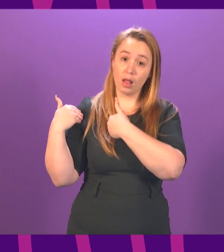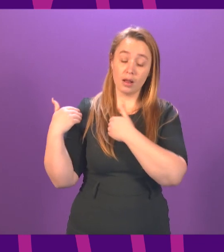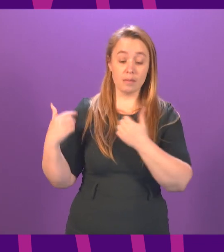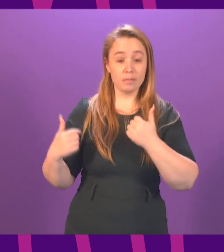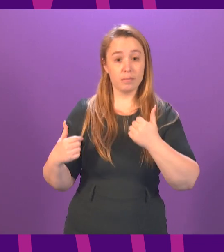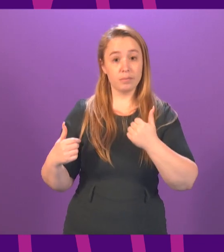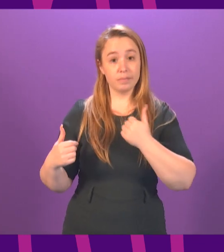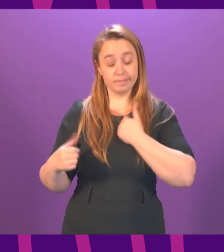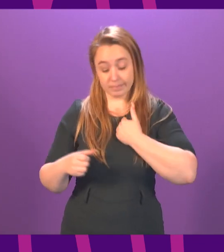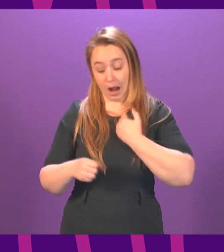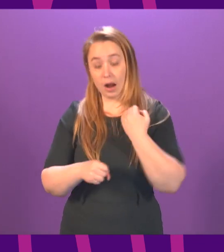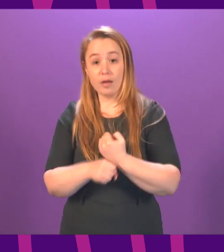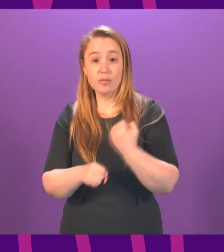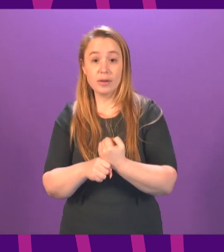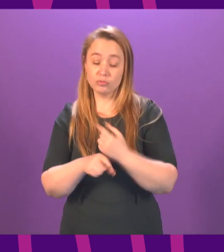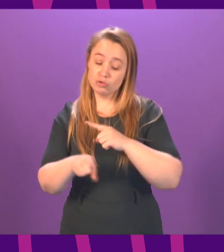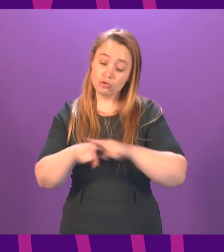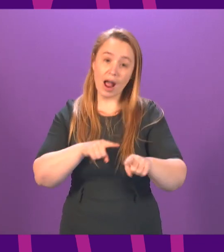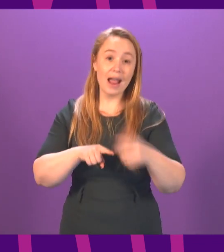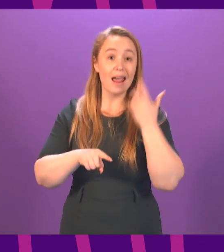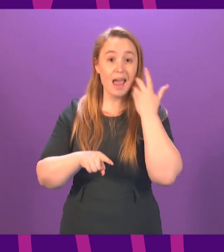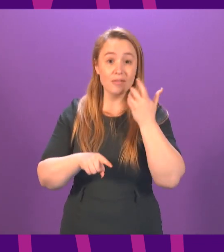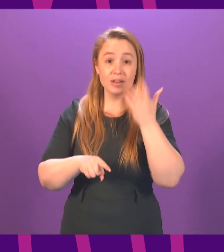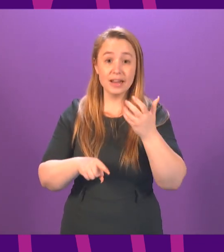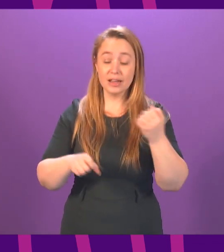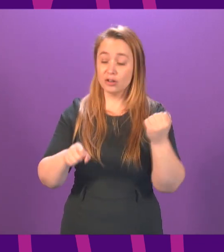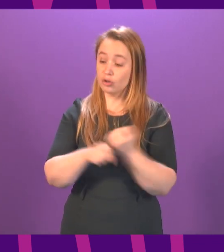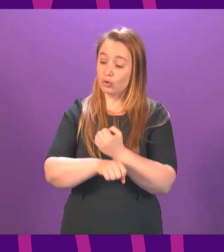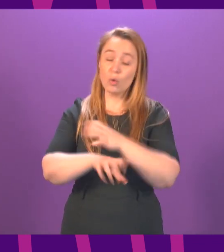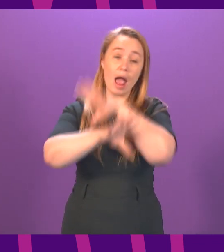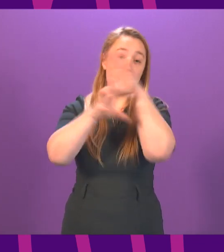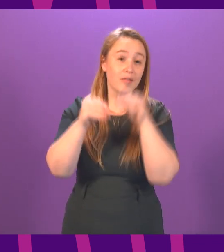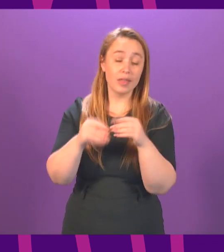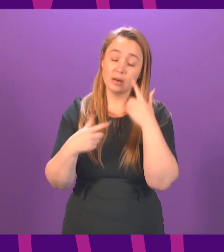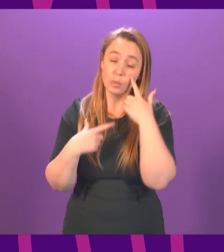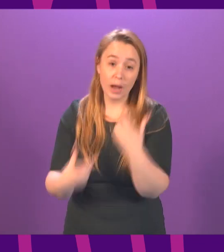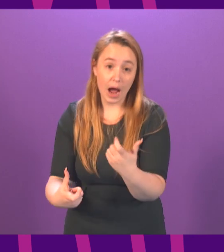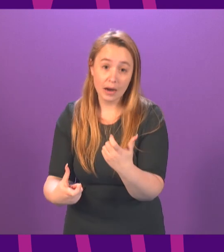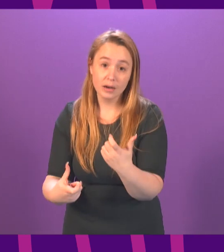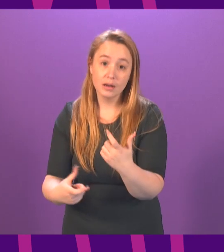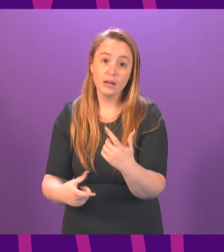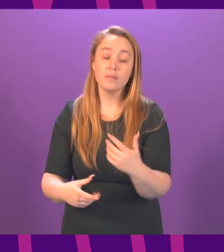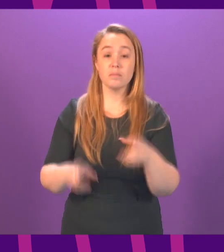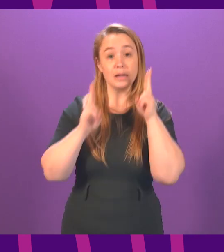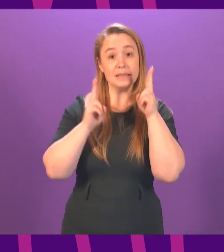every single day to do everything that we possibly can. The death rate in Scotland is of course far